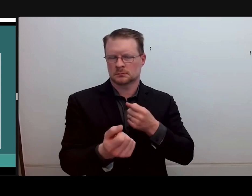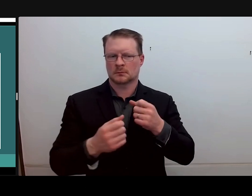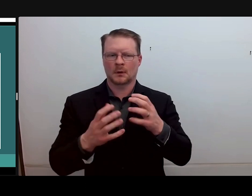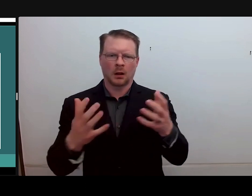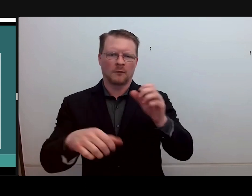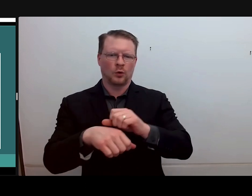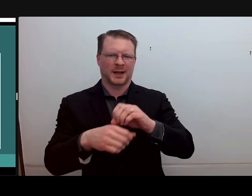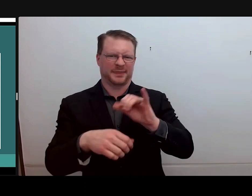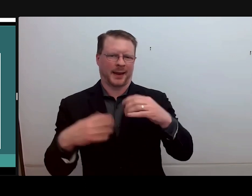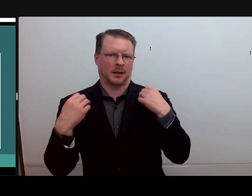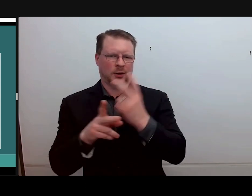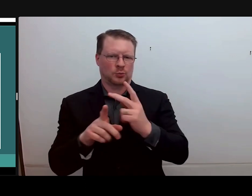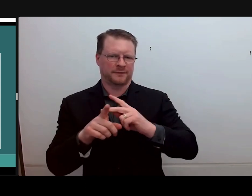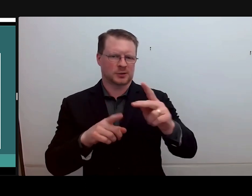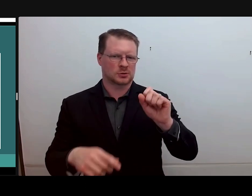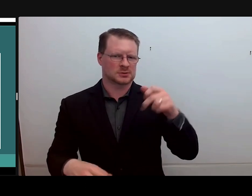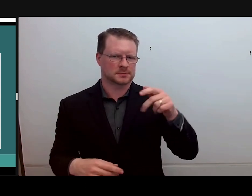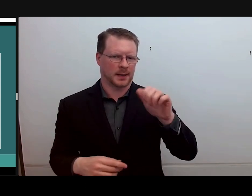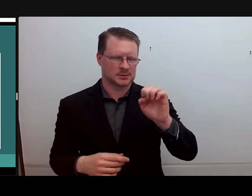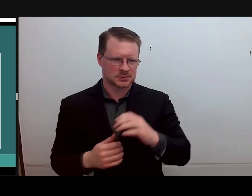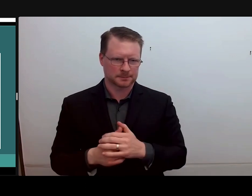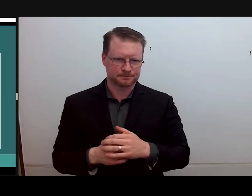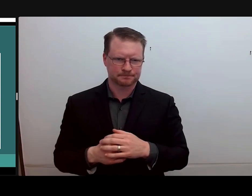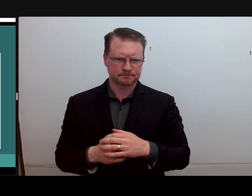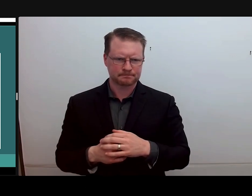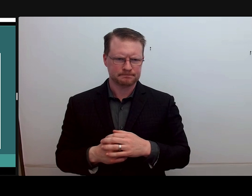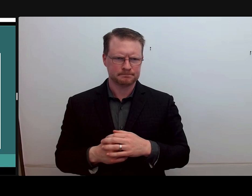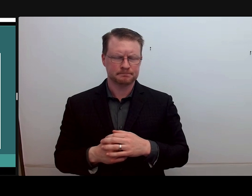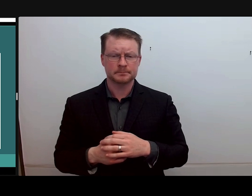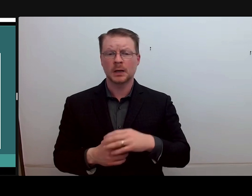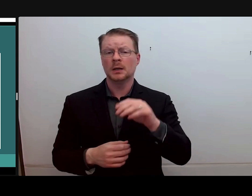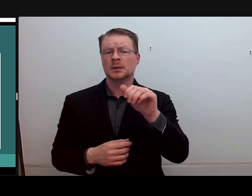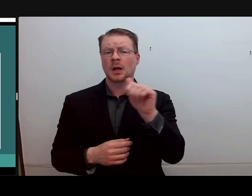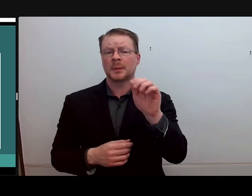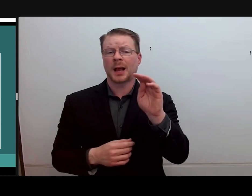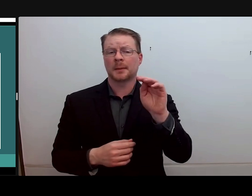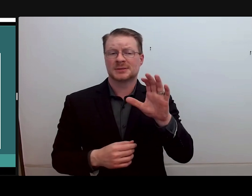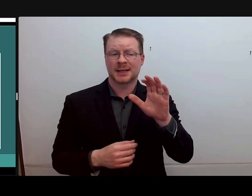That organization is doing a lot of work in the healthcare profession space related to advocacy.